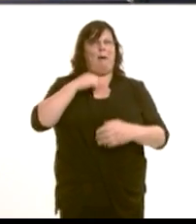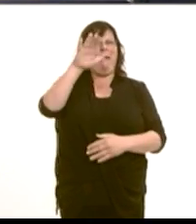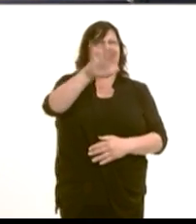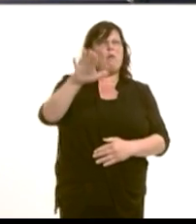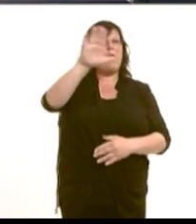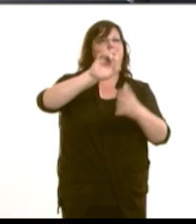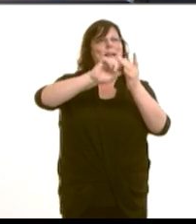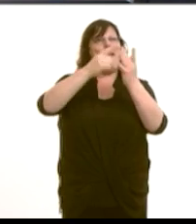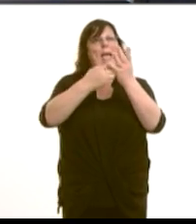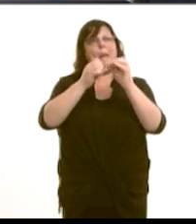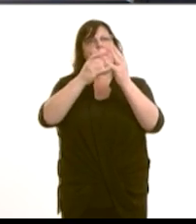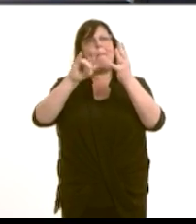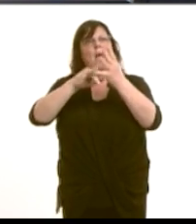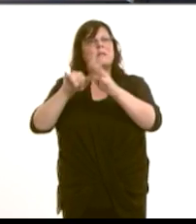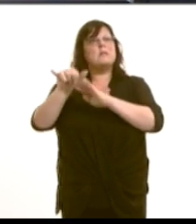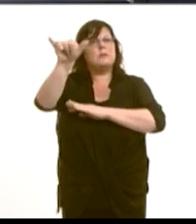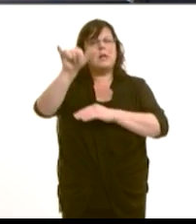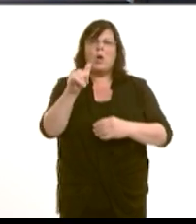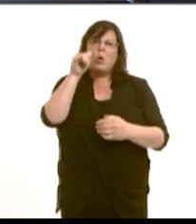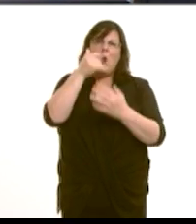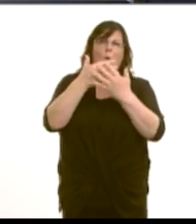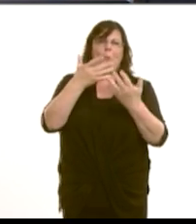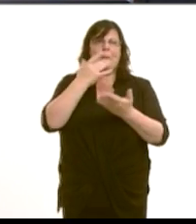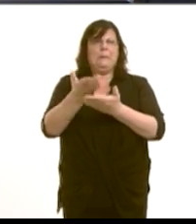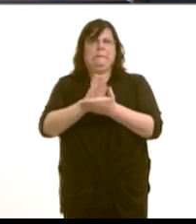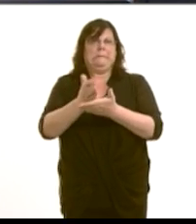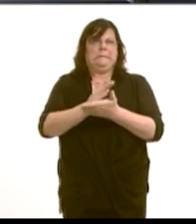The vote to leave the EU has not only created uncertainty for these people and their families,